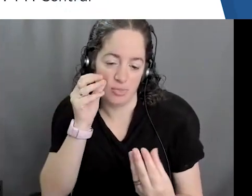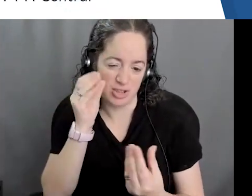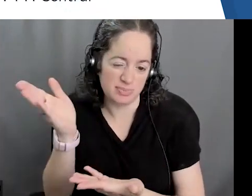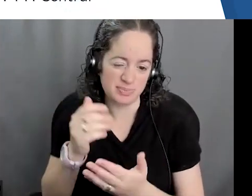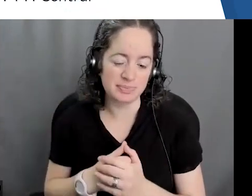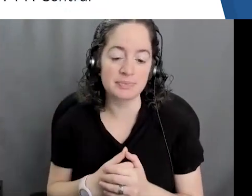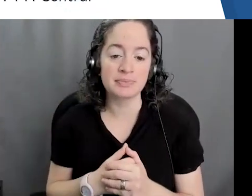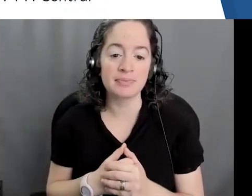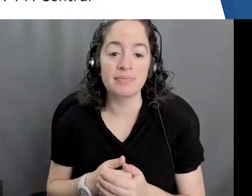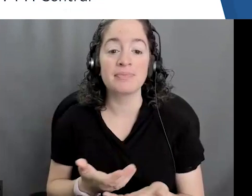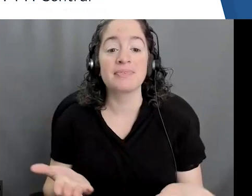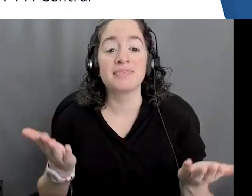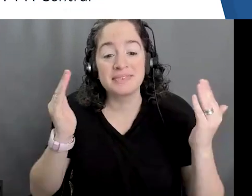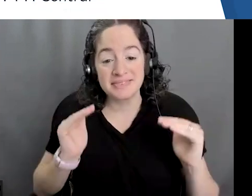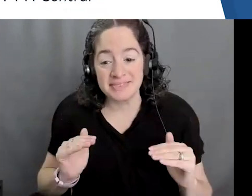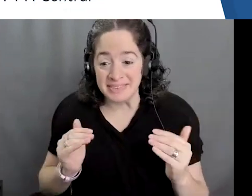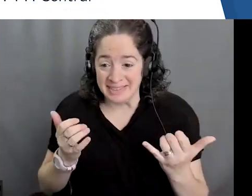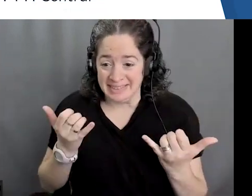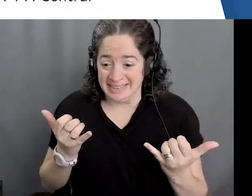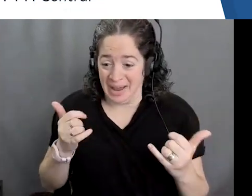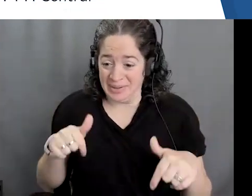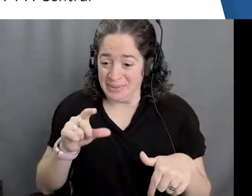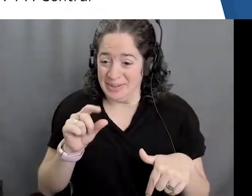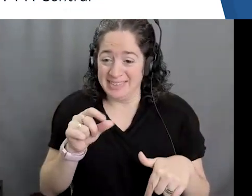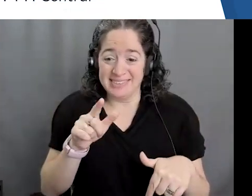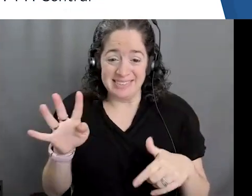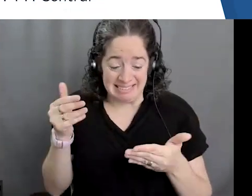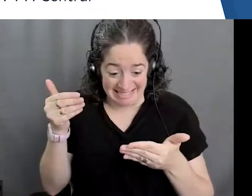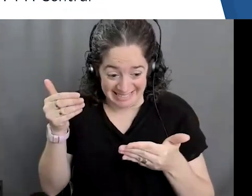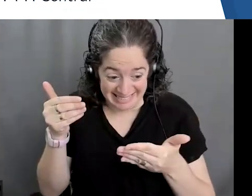We are already at the end of the year, which I can hardly believe,